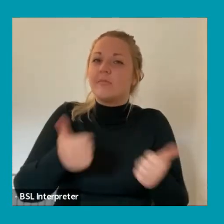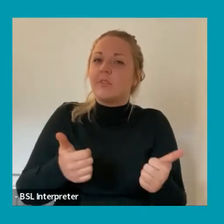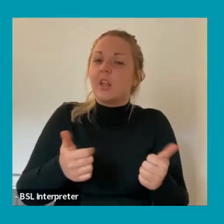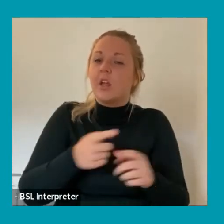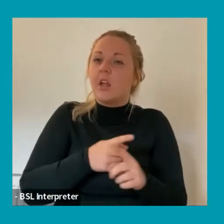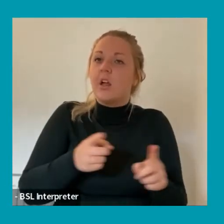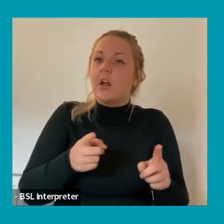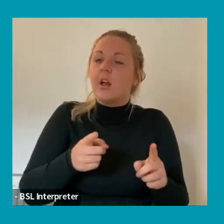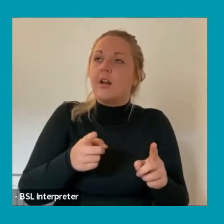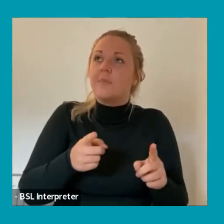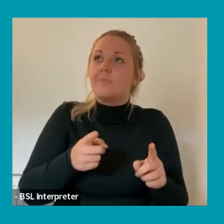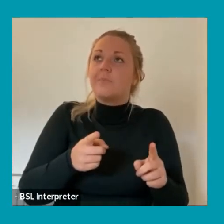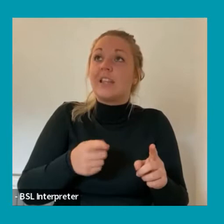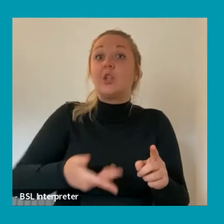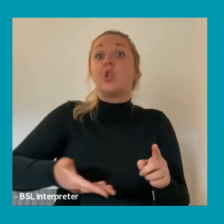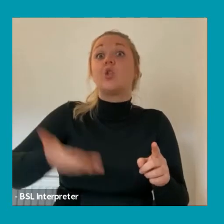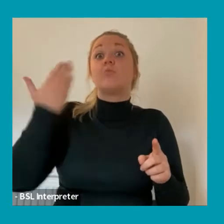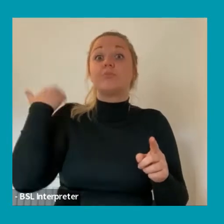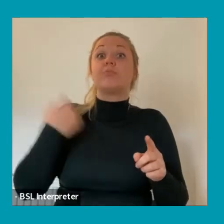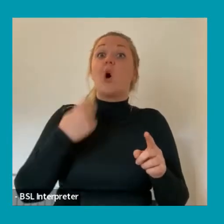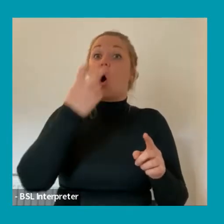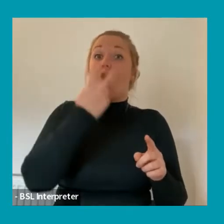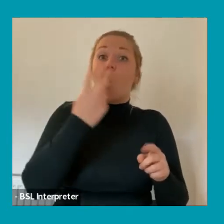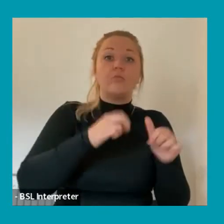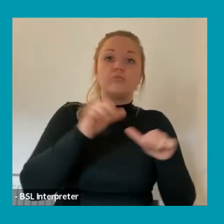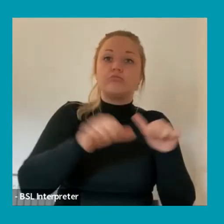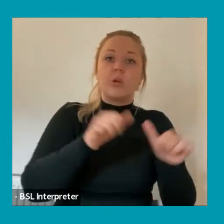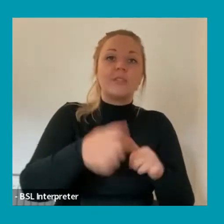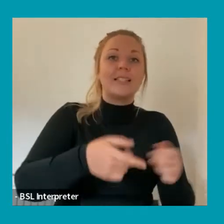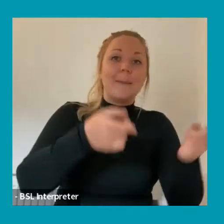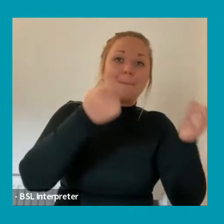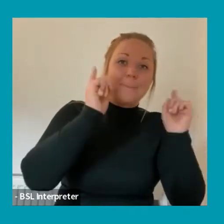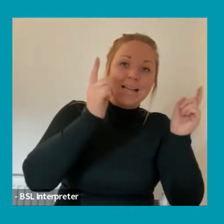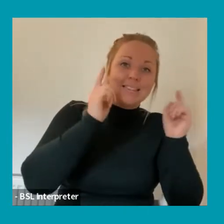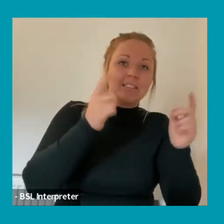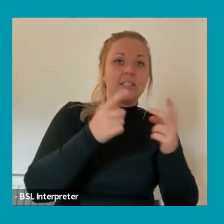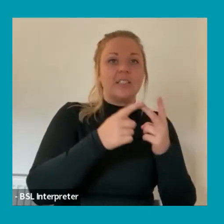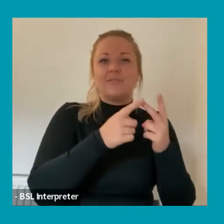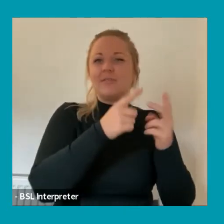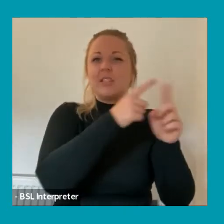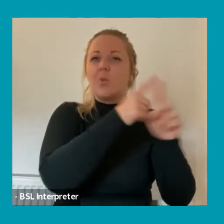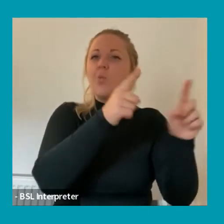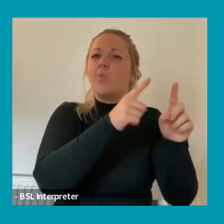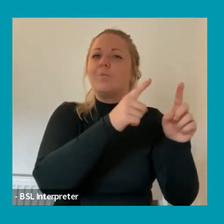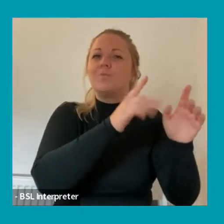managers or finance Managers or procurement were trying to frustrate people. No, of course.